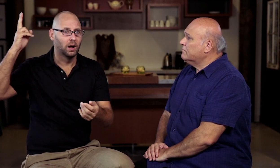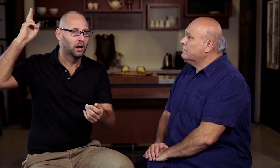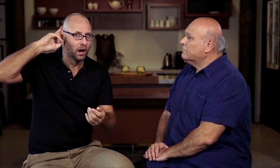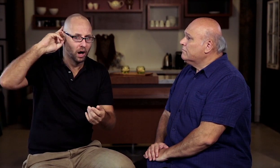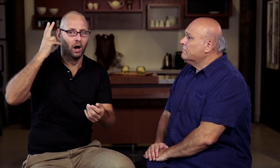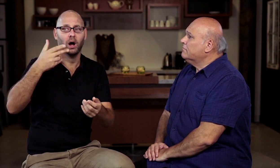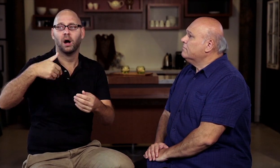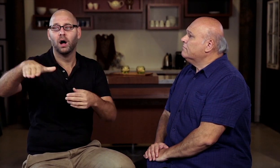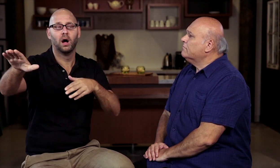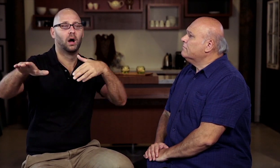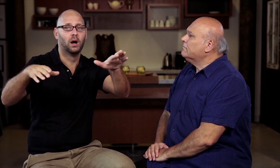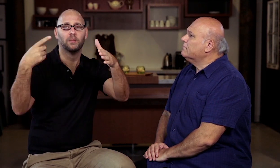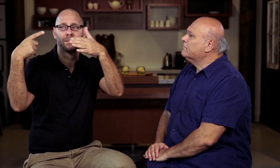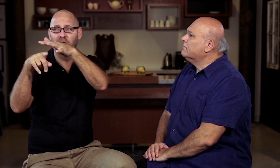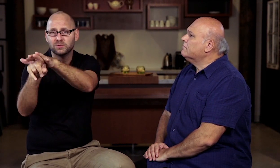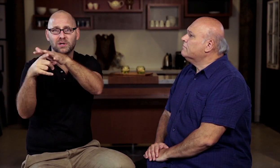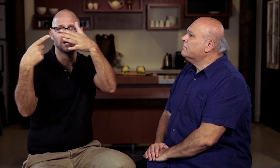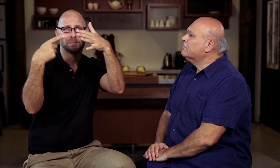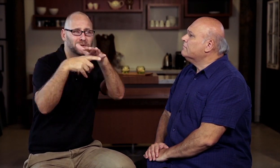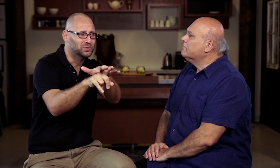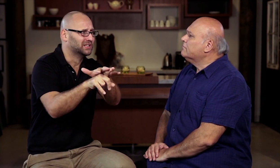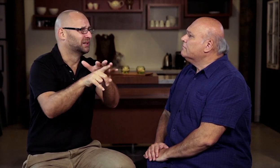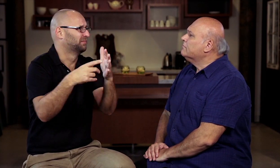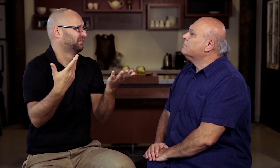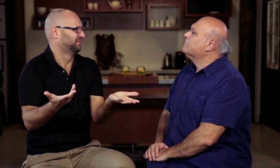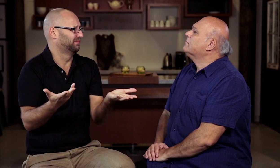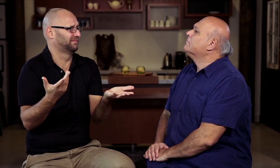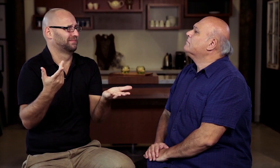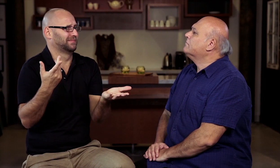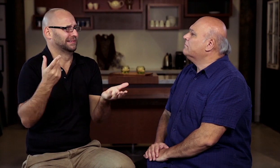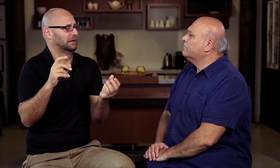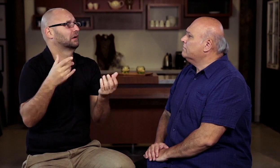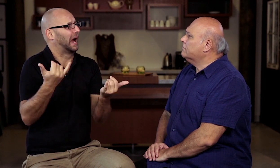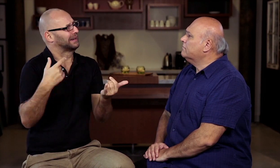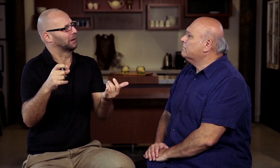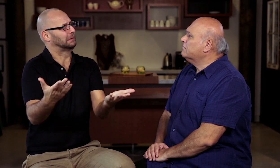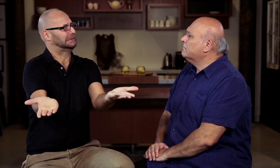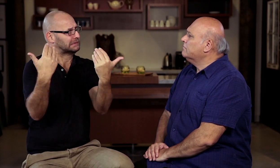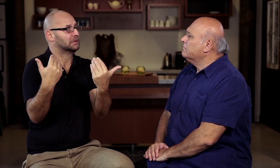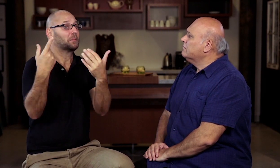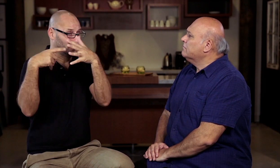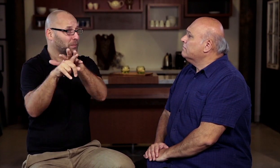in schools of the Deaf but nowadays more get cochlear implants and mainstreamed, we need to